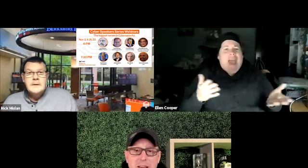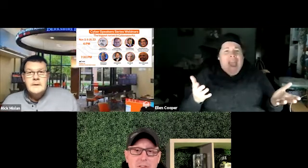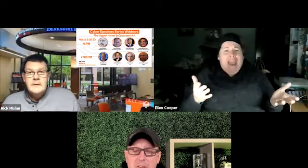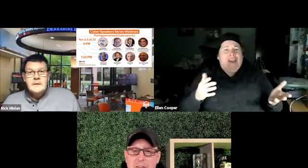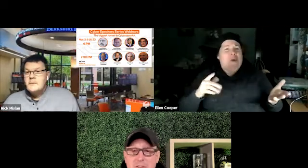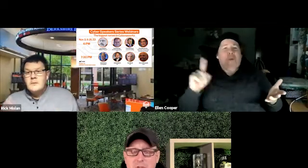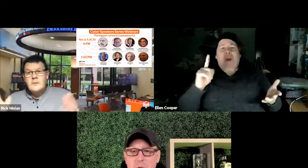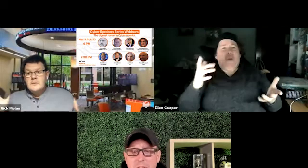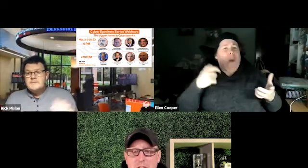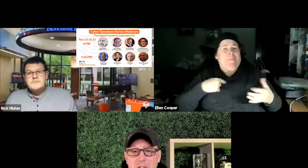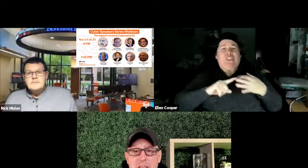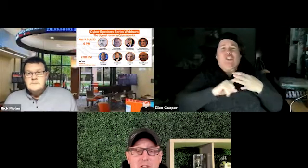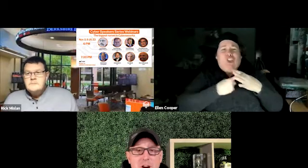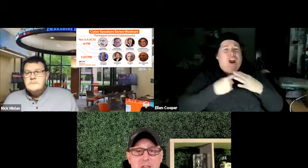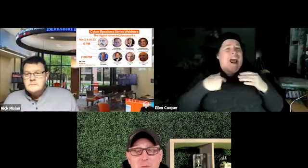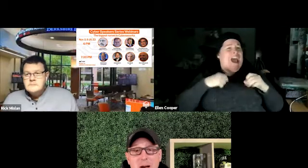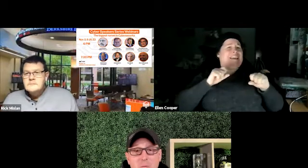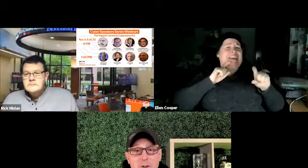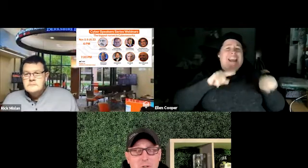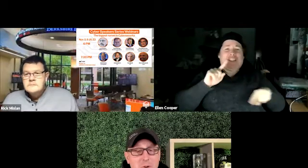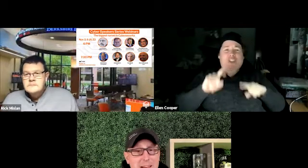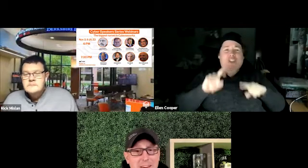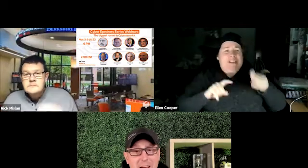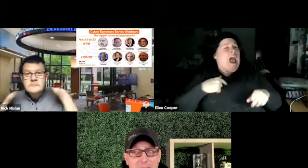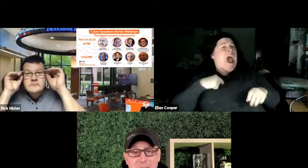CalebBarlow: could answer some questions. I could talk to you about what's going down and healthcare